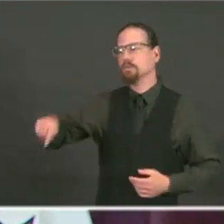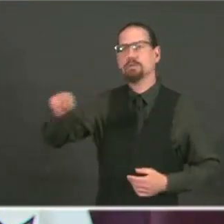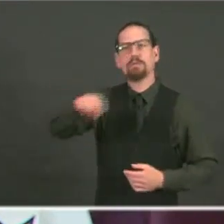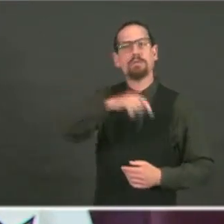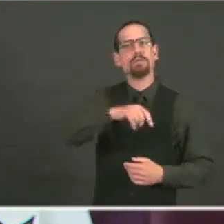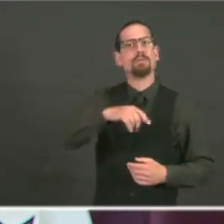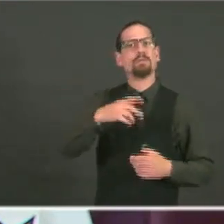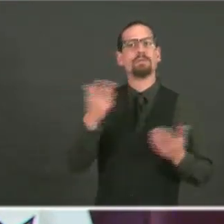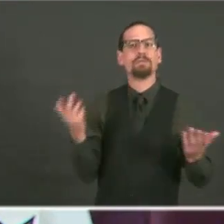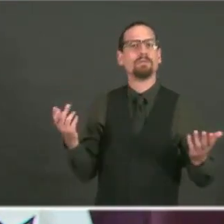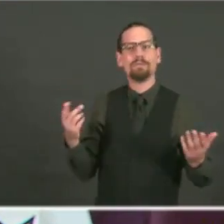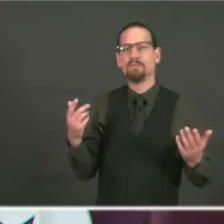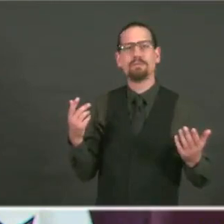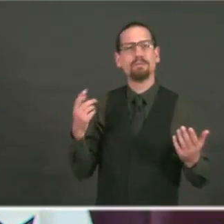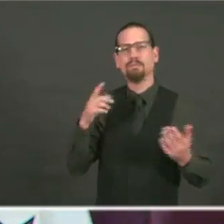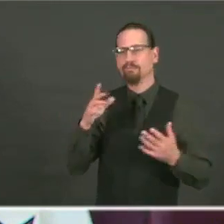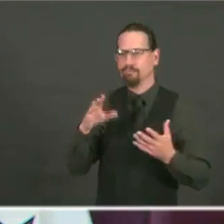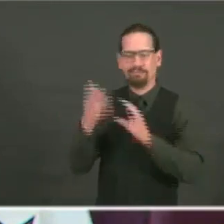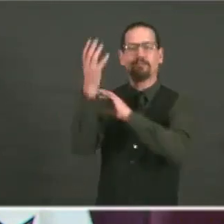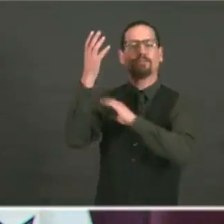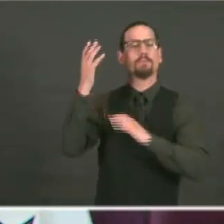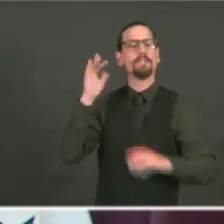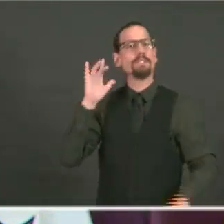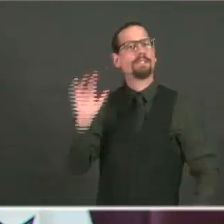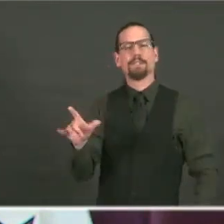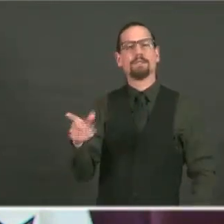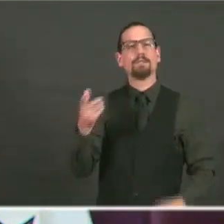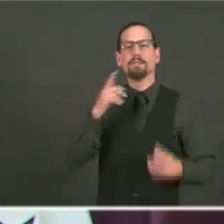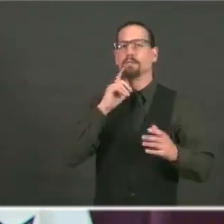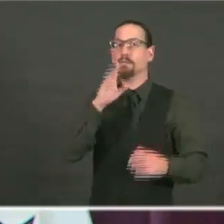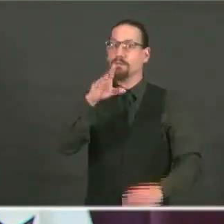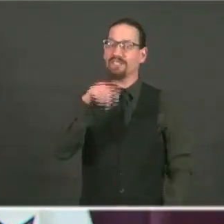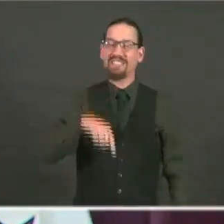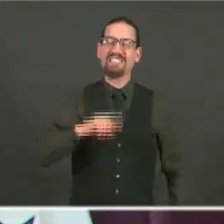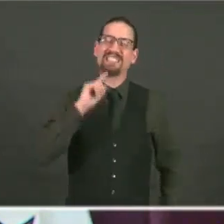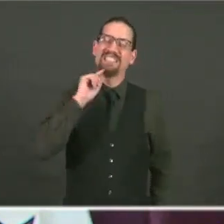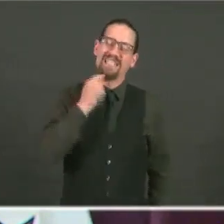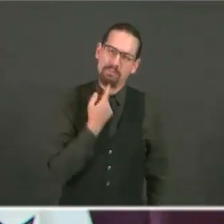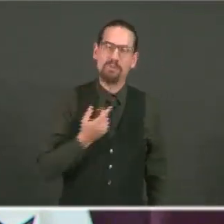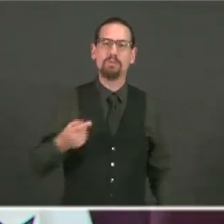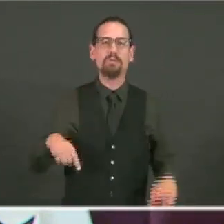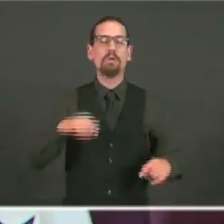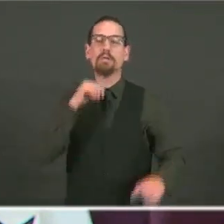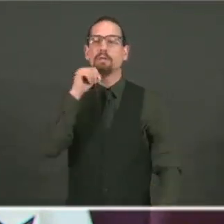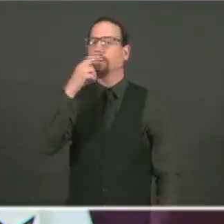COLLEGE CAMPUS IN PLACE OF BUSINESS, WHEREVER, IT IS NOT A JOKE.